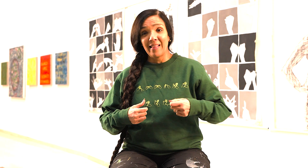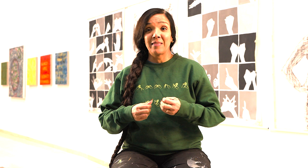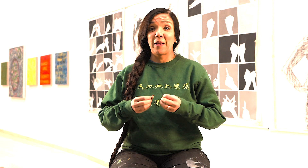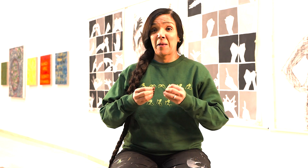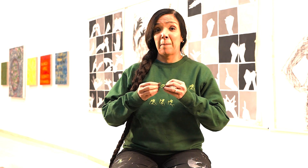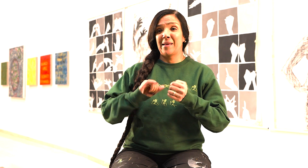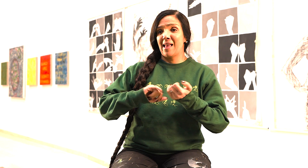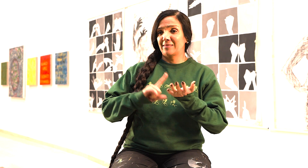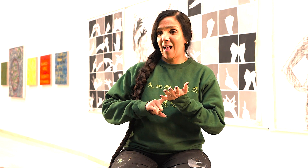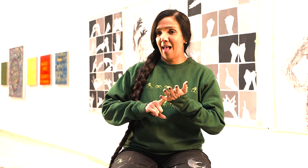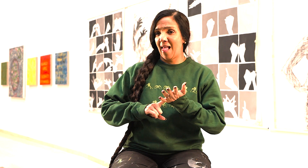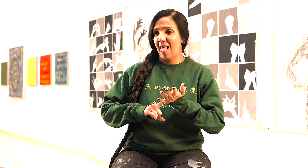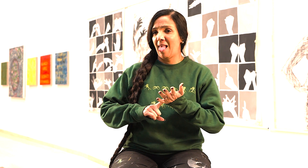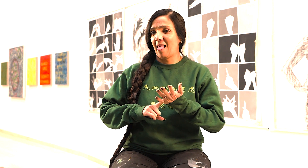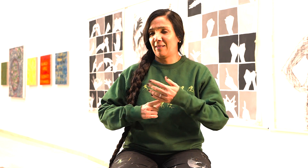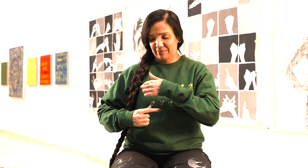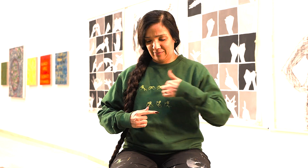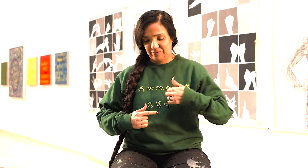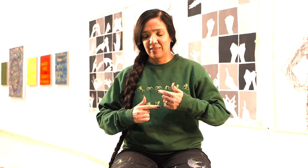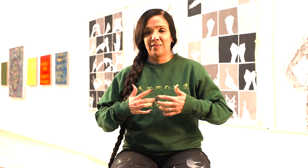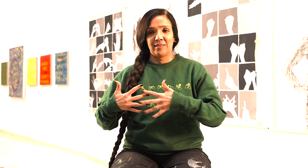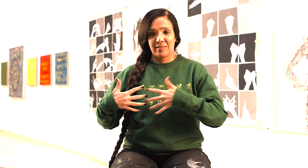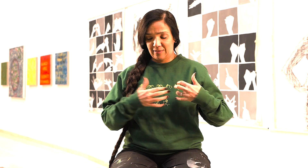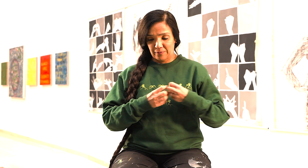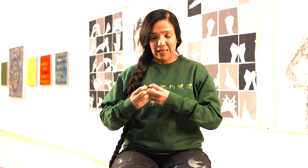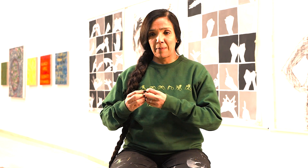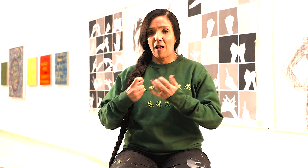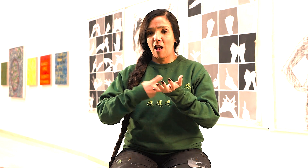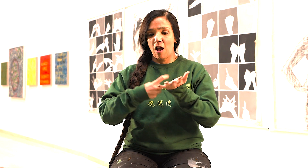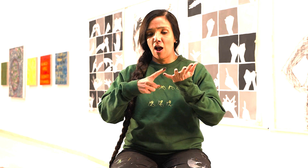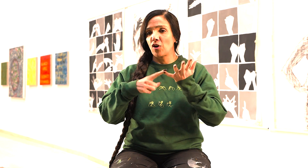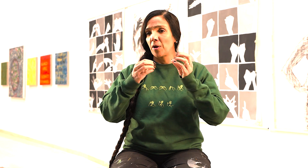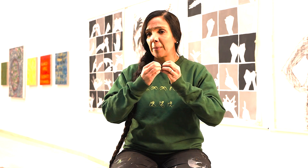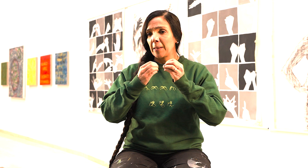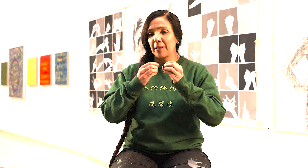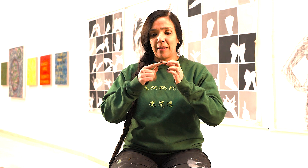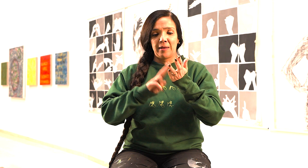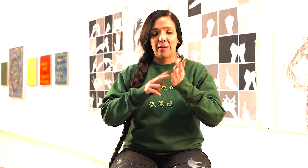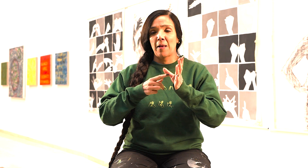Well, this is all in BSL across my chest. It spells Rubbena...